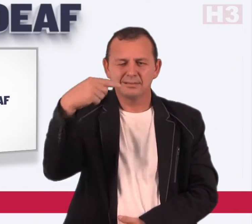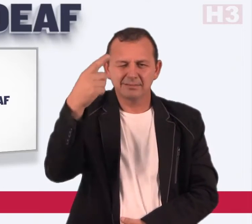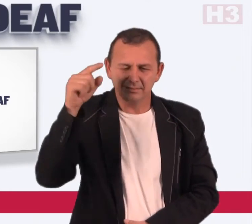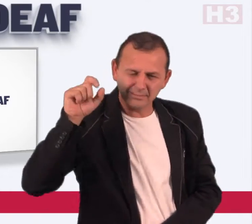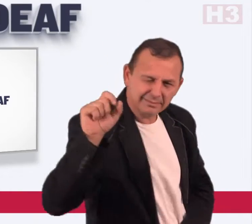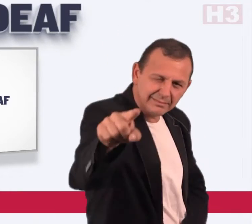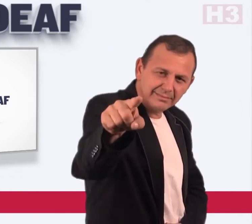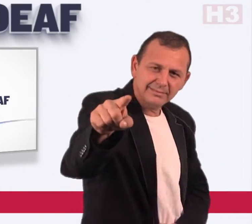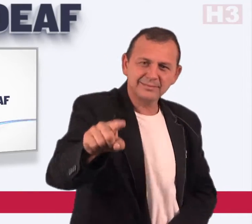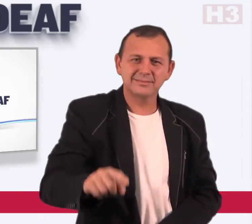See you next time!